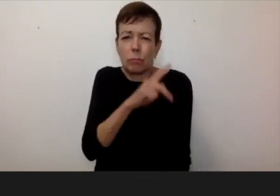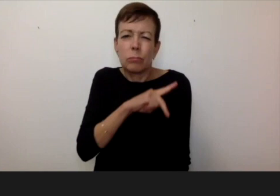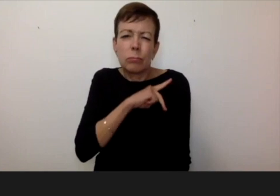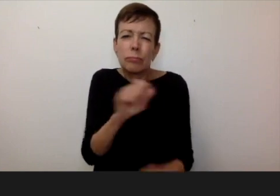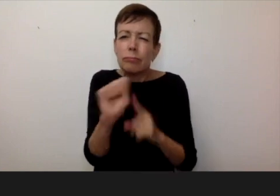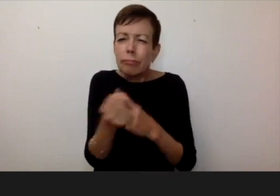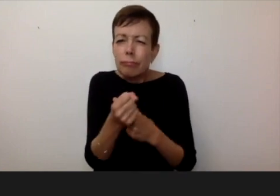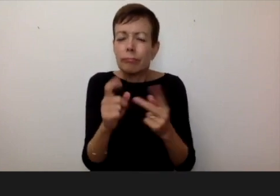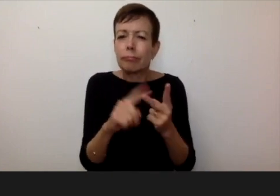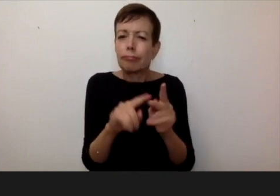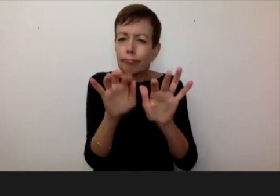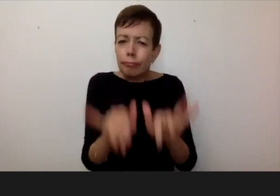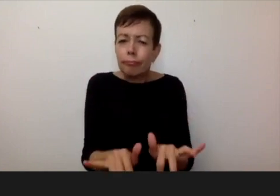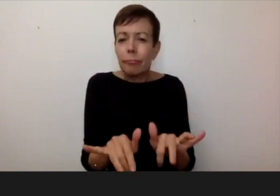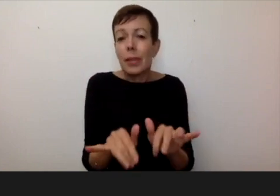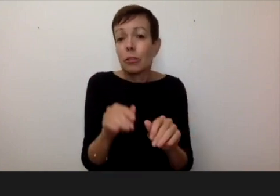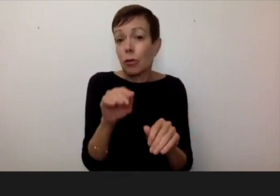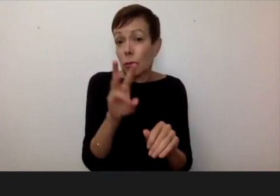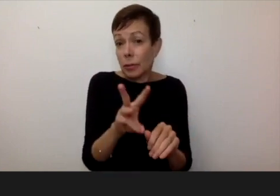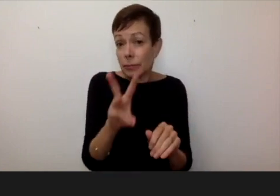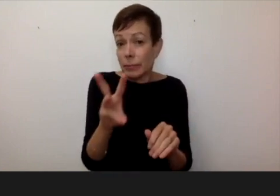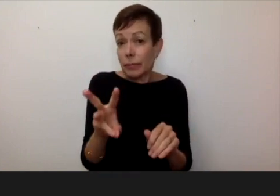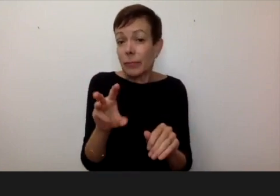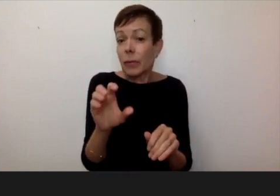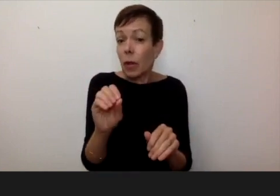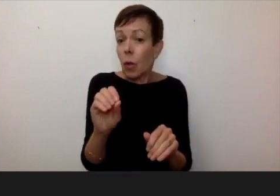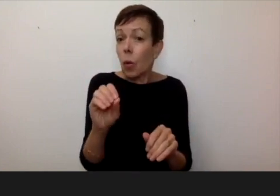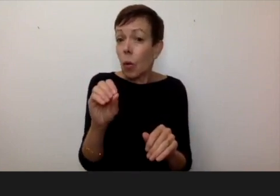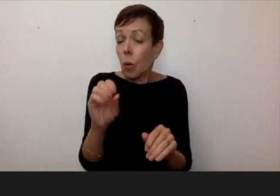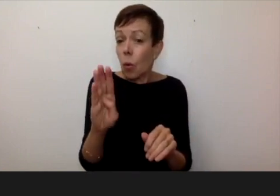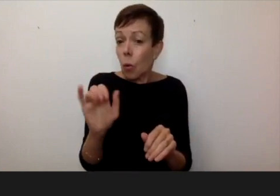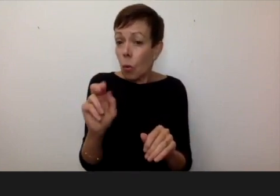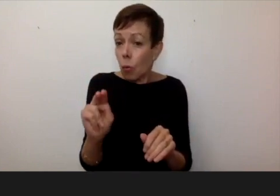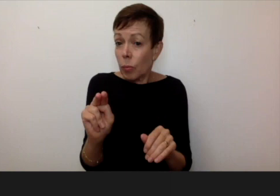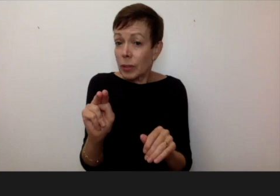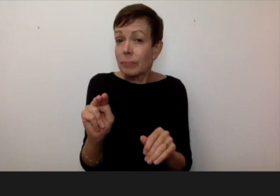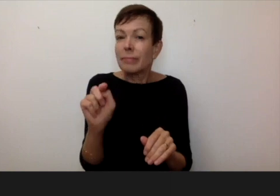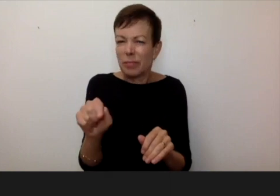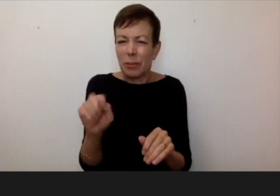in www.oben.ca forward slash lobby underscore day if we